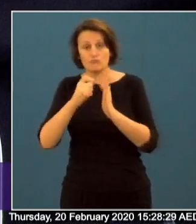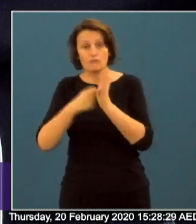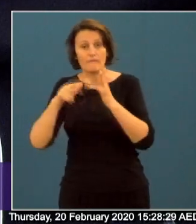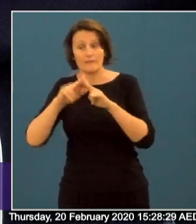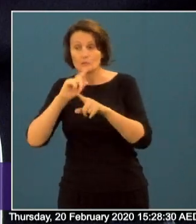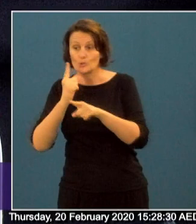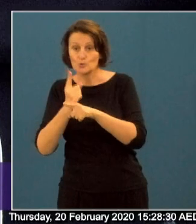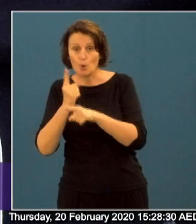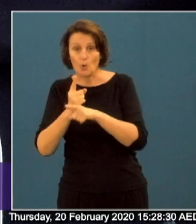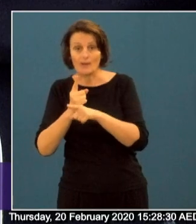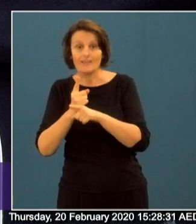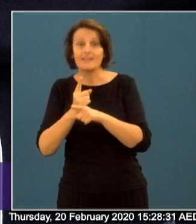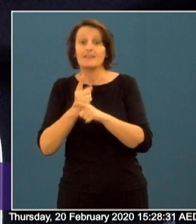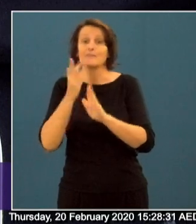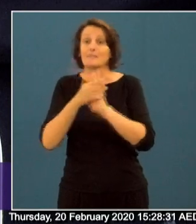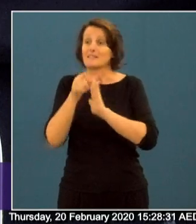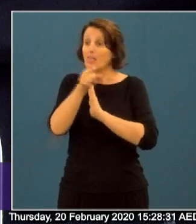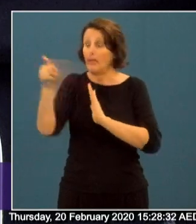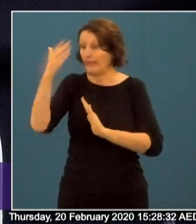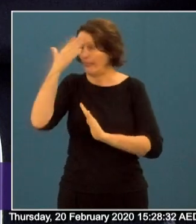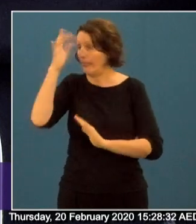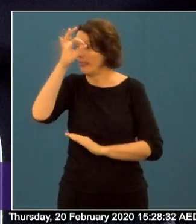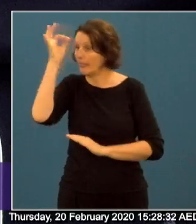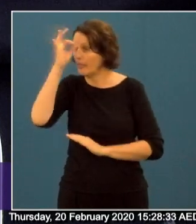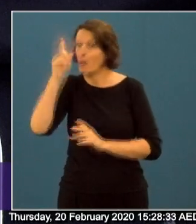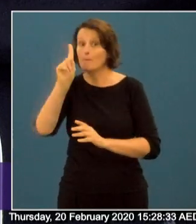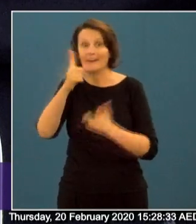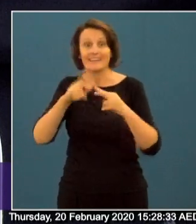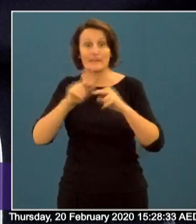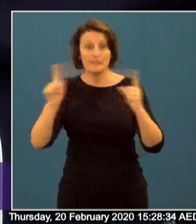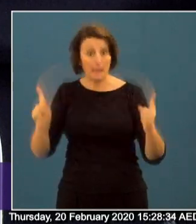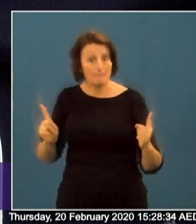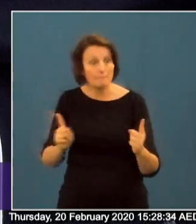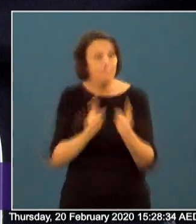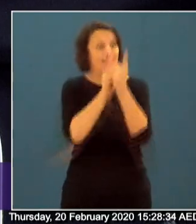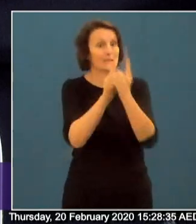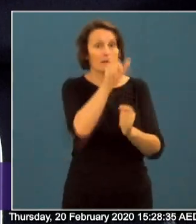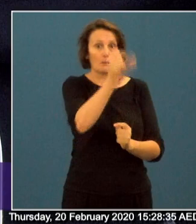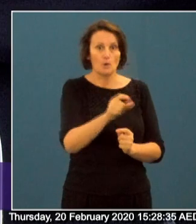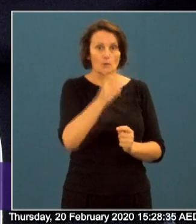of coming into contact with lived experience and hearing the stories of what it's really like for people with intellectual disability.